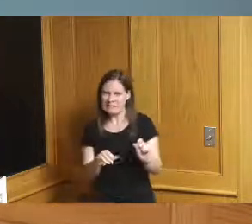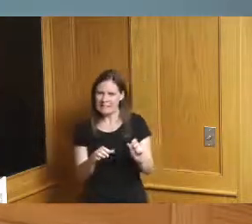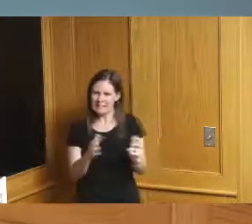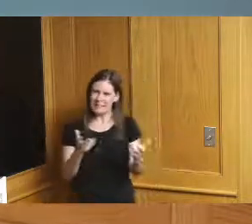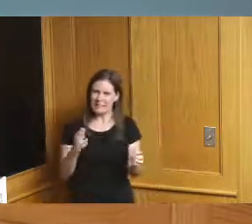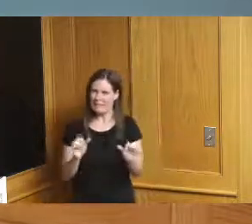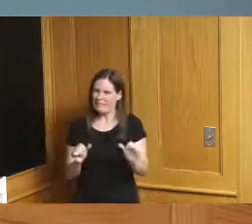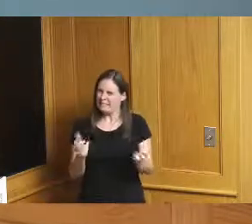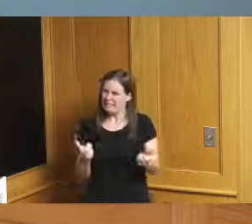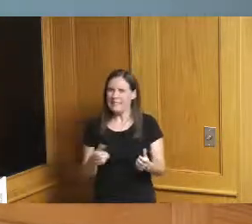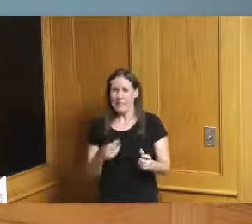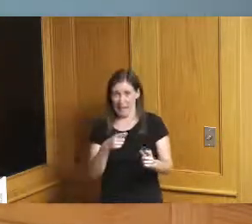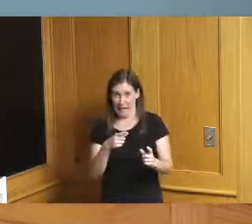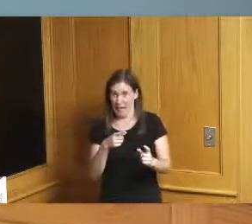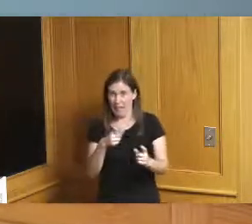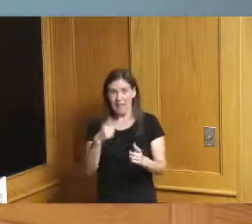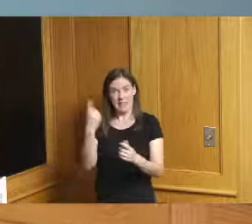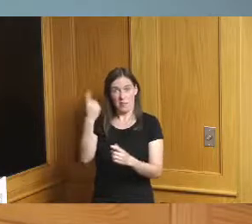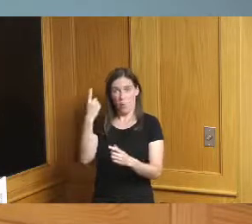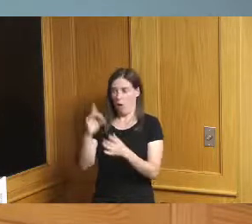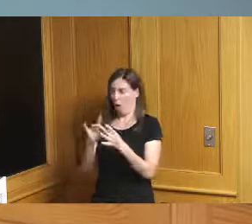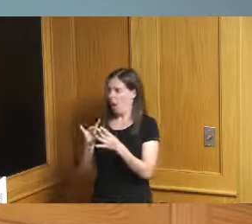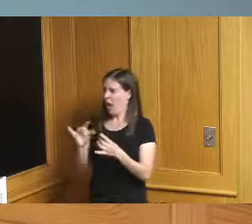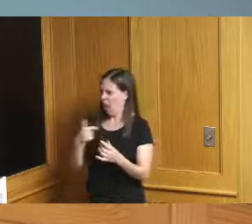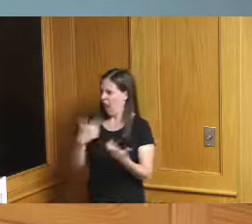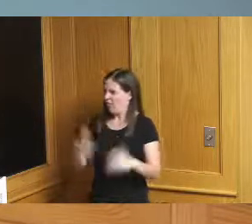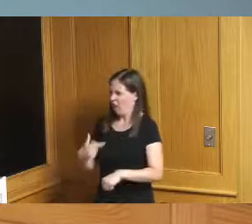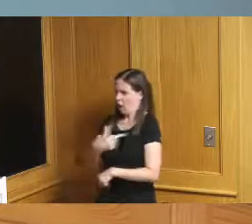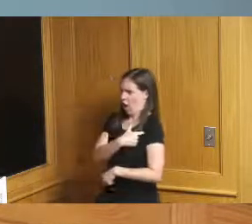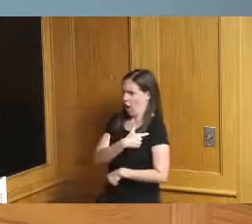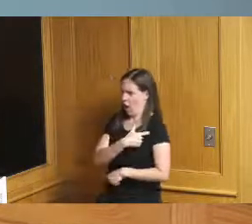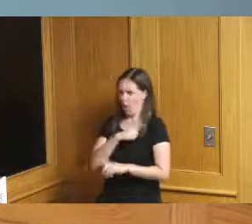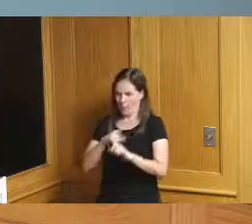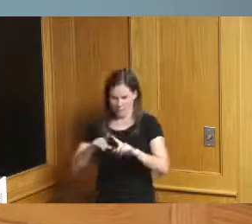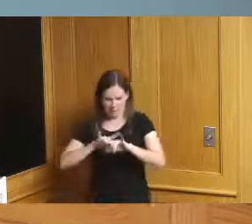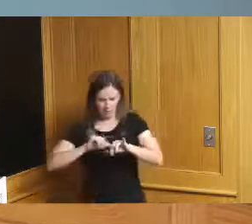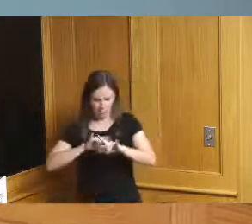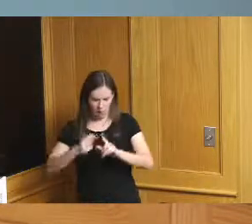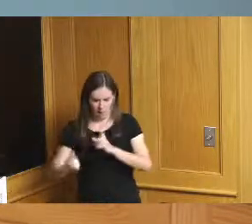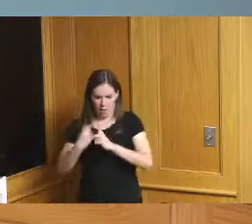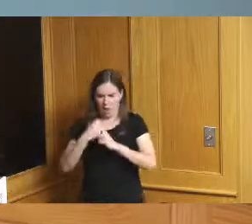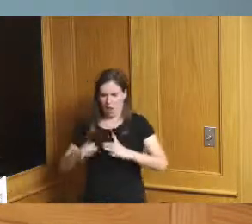they got diagnosed with Covid but they did recover they didn't go to hospital and they are living